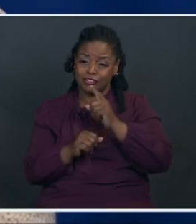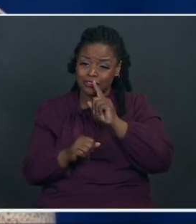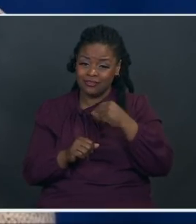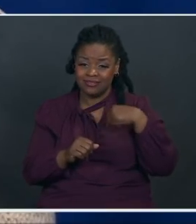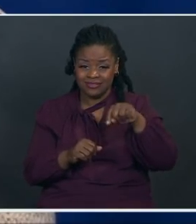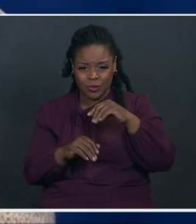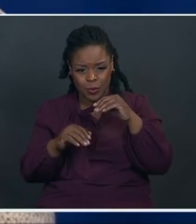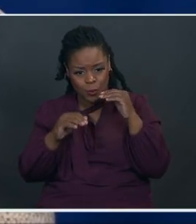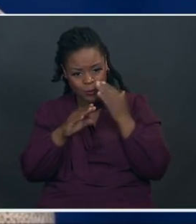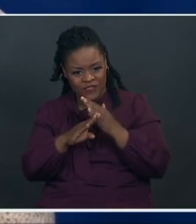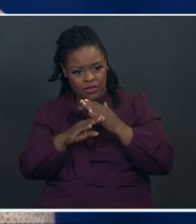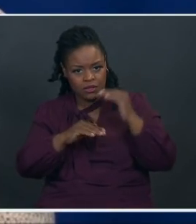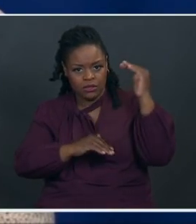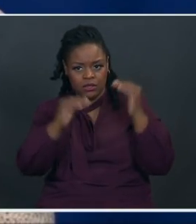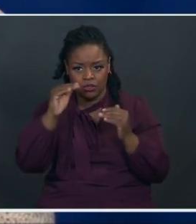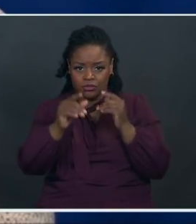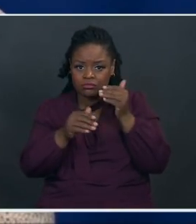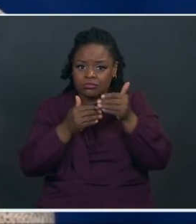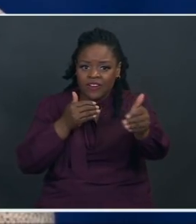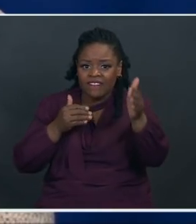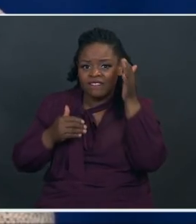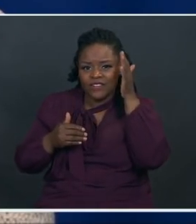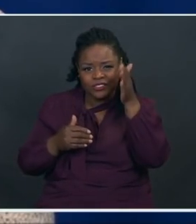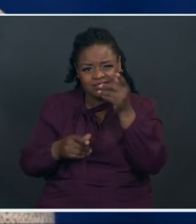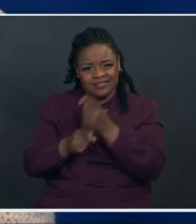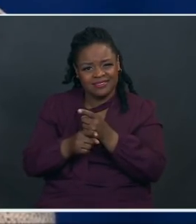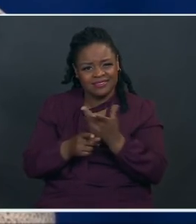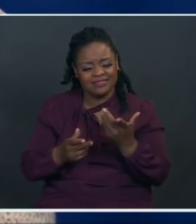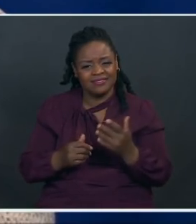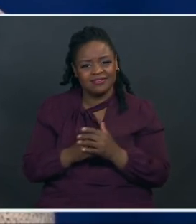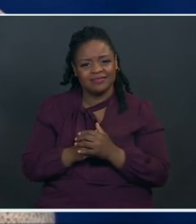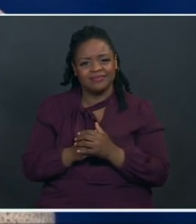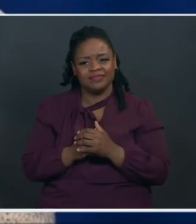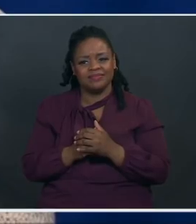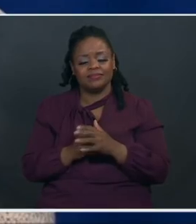You know, the task force will include individuals with insights into these groups that have been hardest hit.